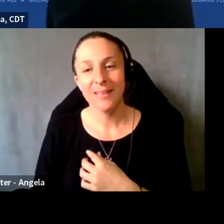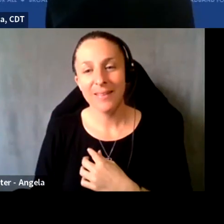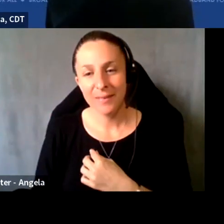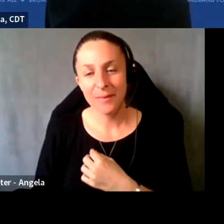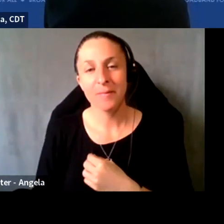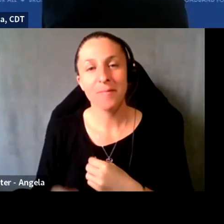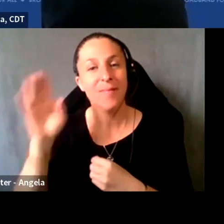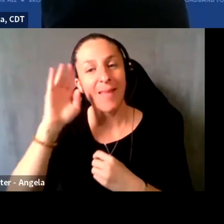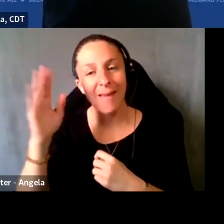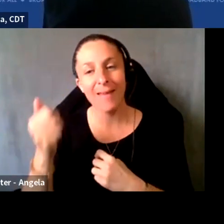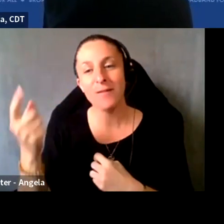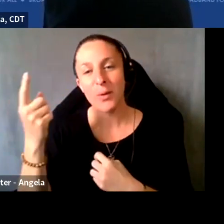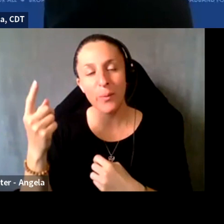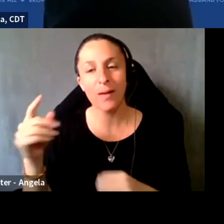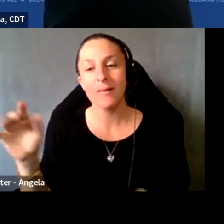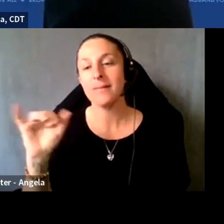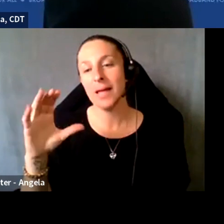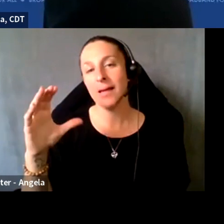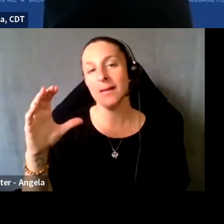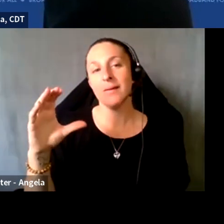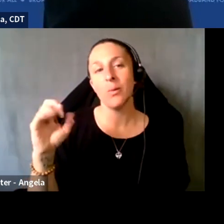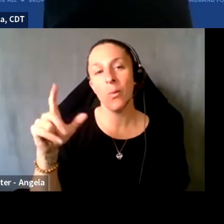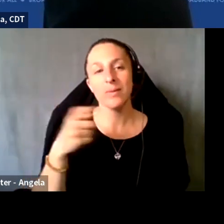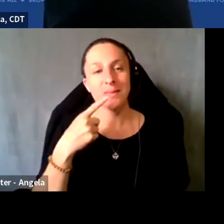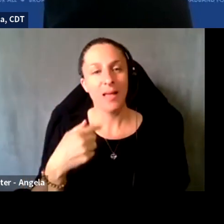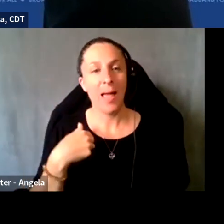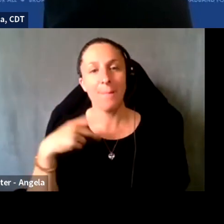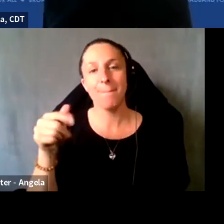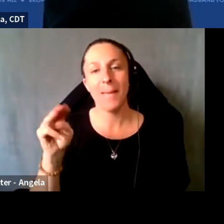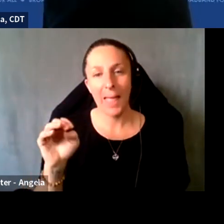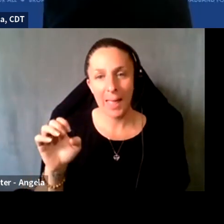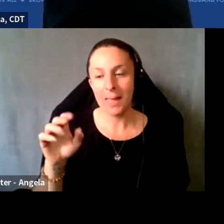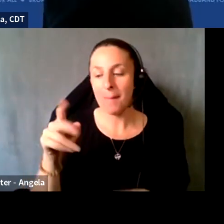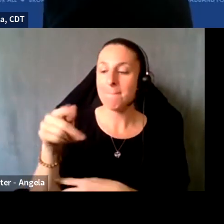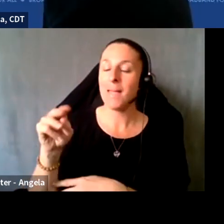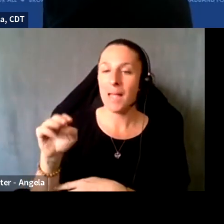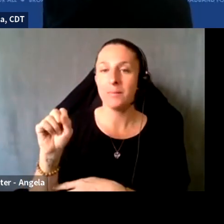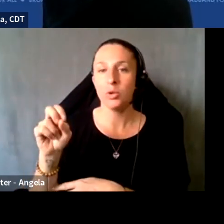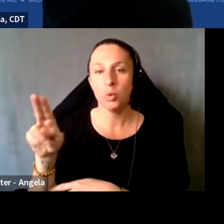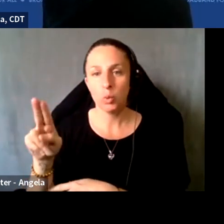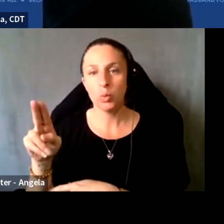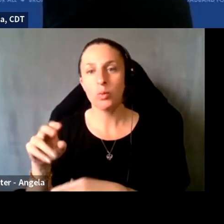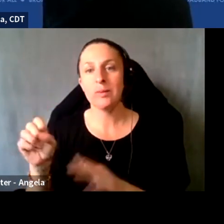Hi everyone. As Cole said, I'm Pam Chueh State Chief Equity Officer at the Government Operations